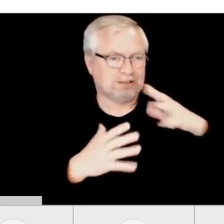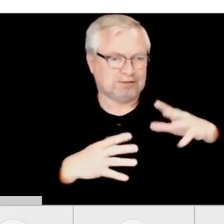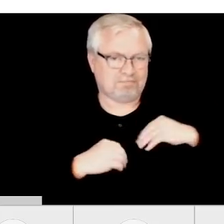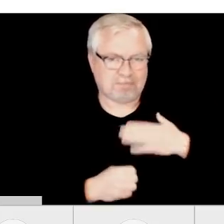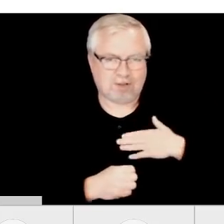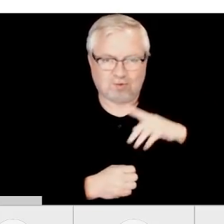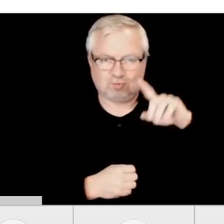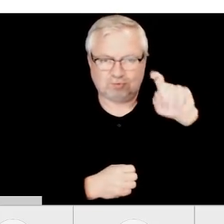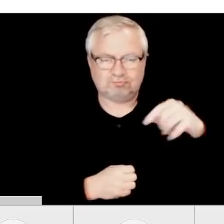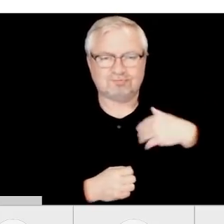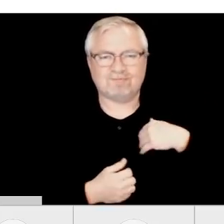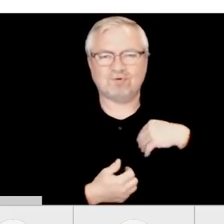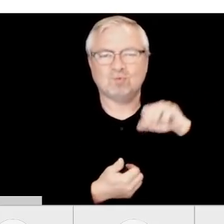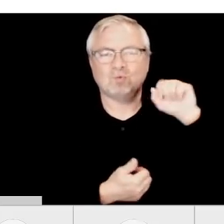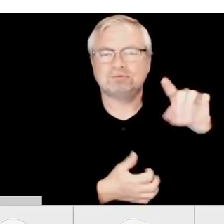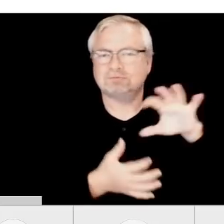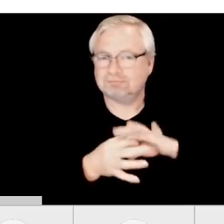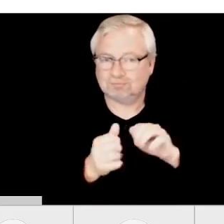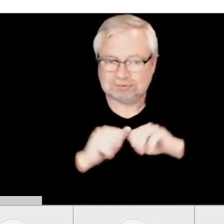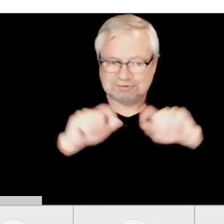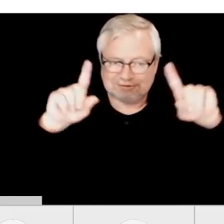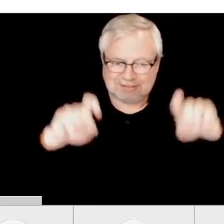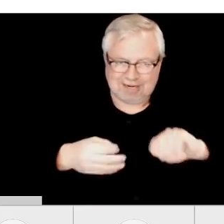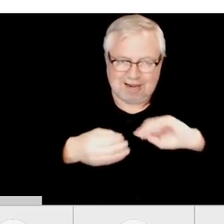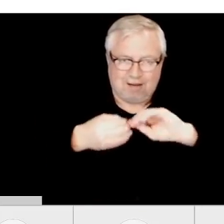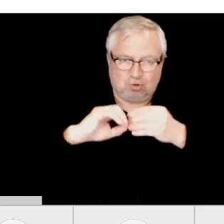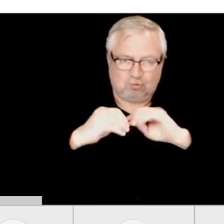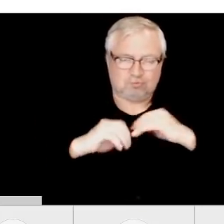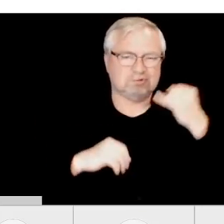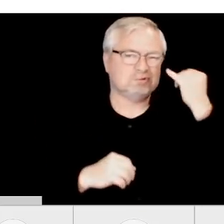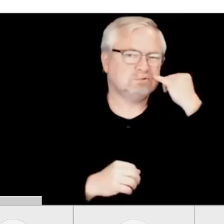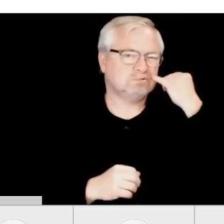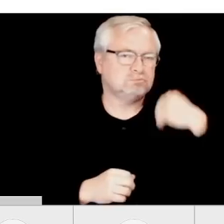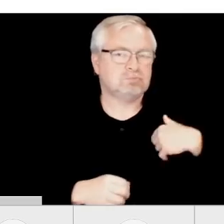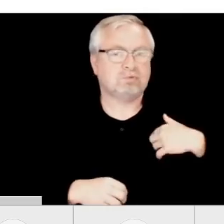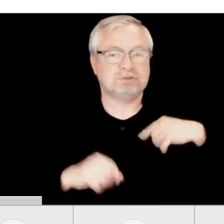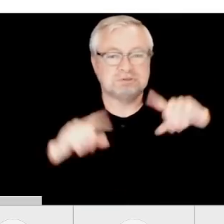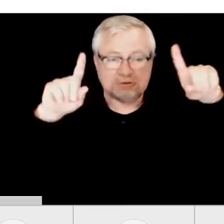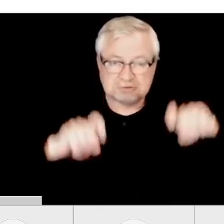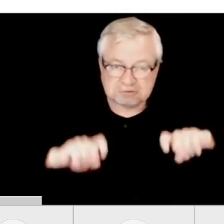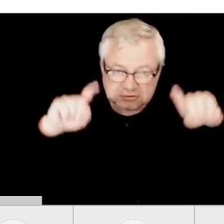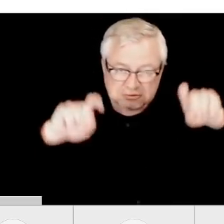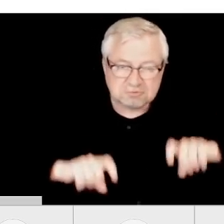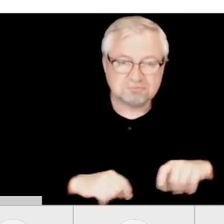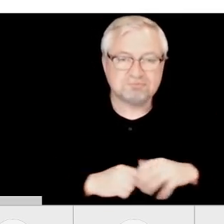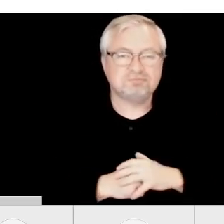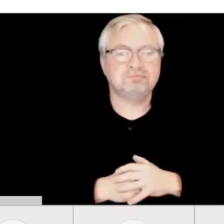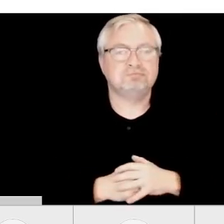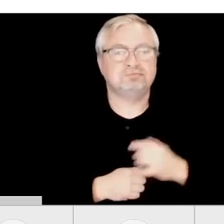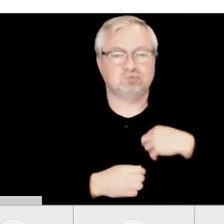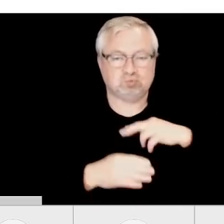I have a question about the testing numbers. So say I get tested, and I come back negative but my symptoms get worse.